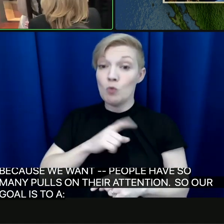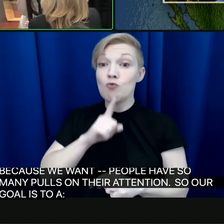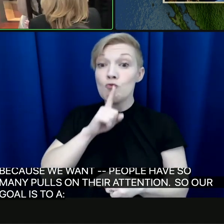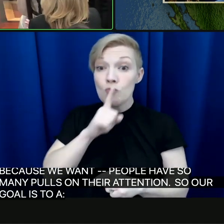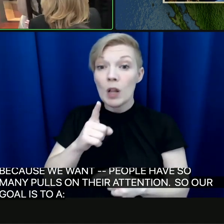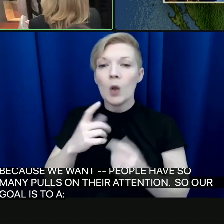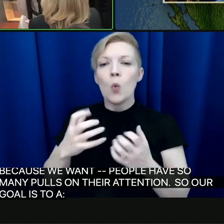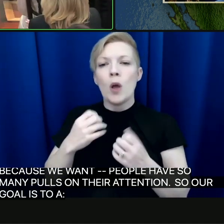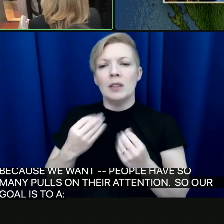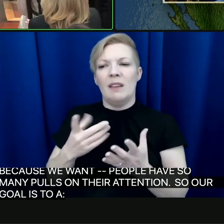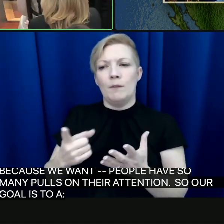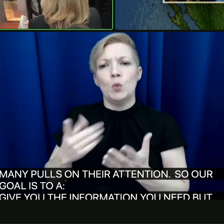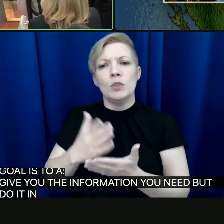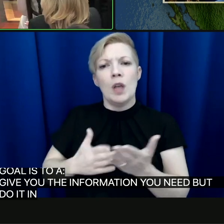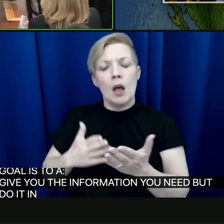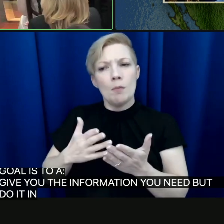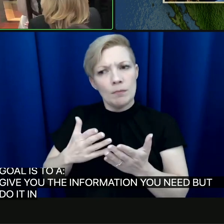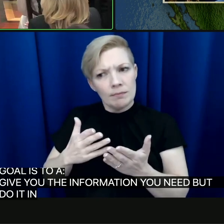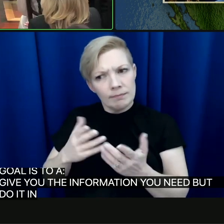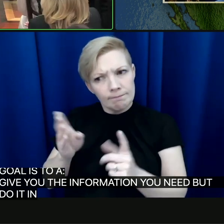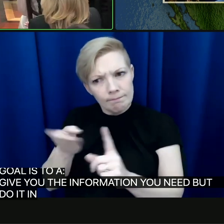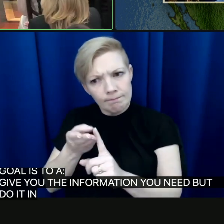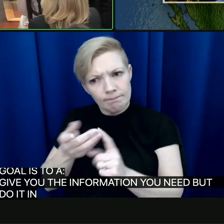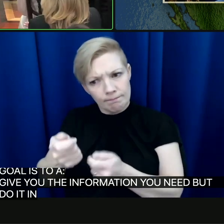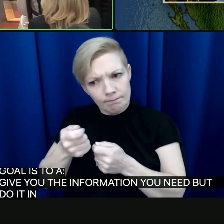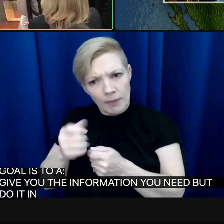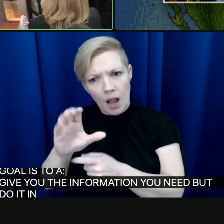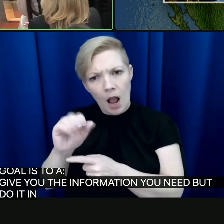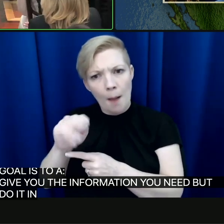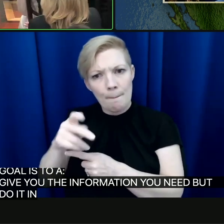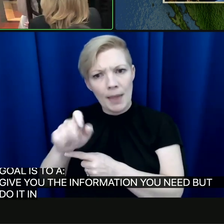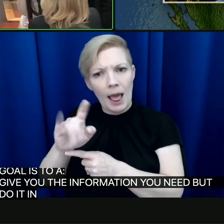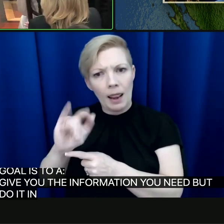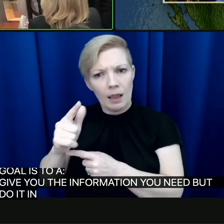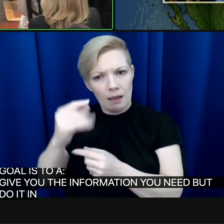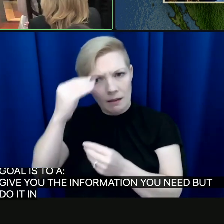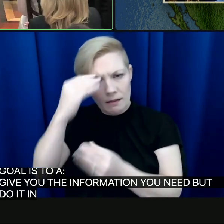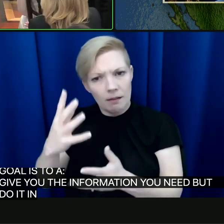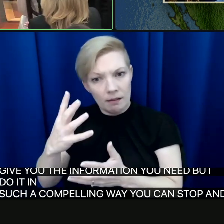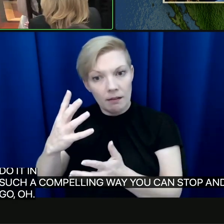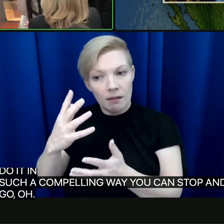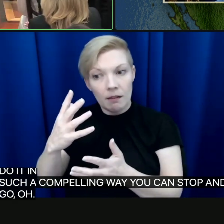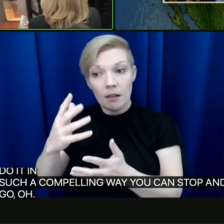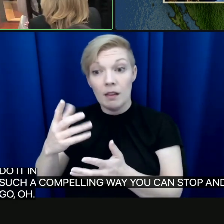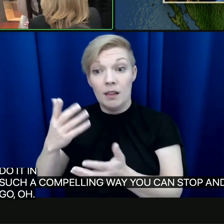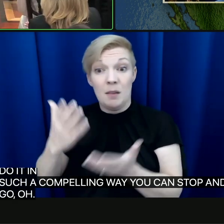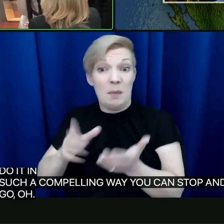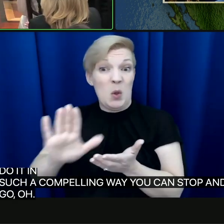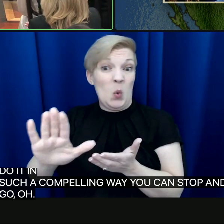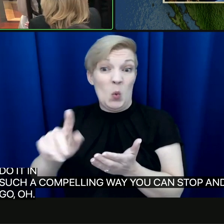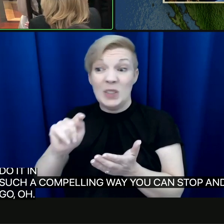Oh, because they've got so many opportunities flipping through, whether their it's their TV or swiping on their phone